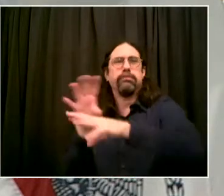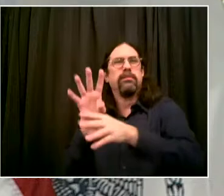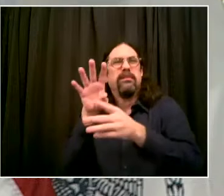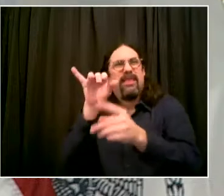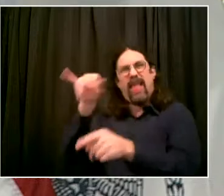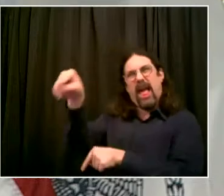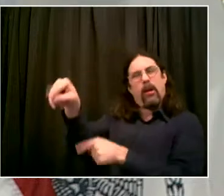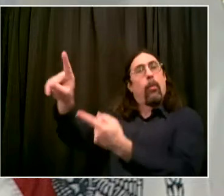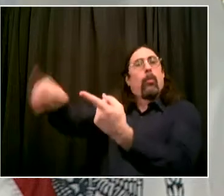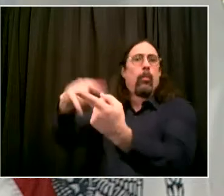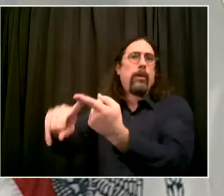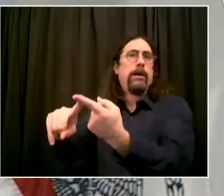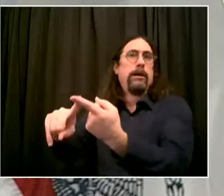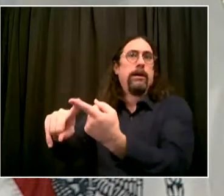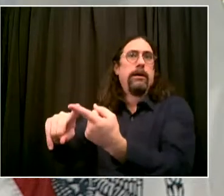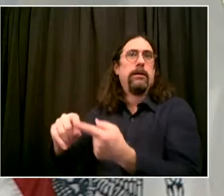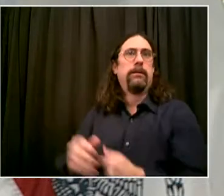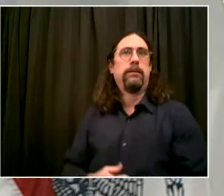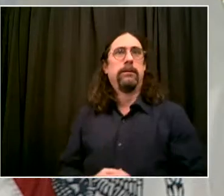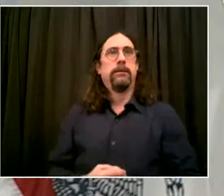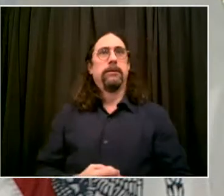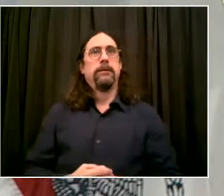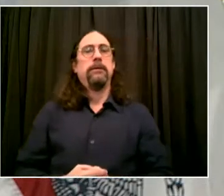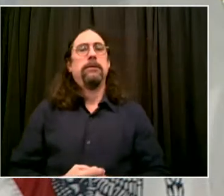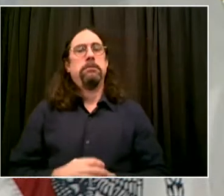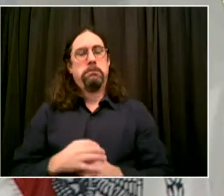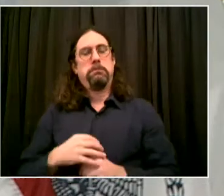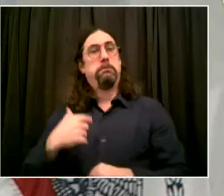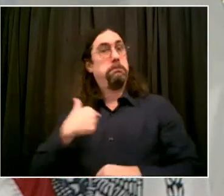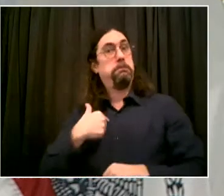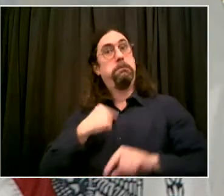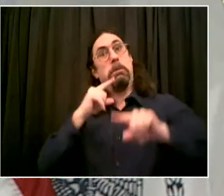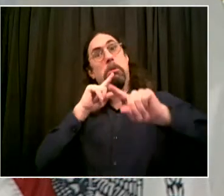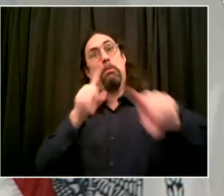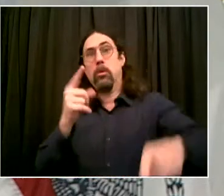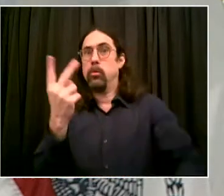R OUAABILIITY TO HIT HALF 1 MILLION